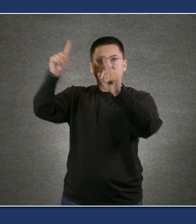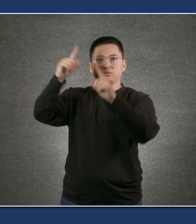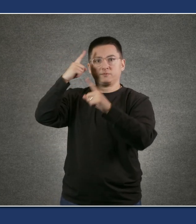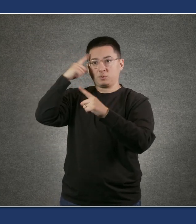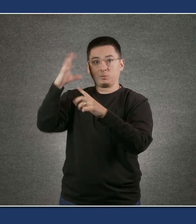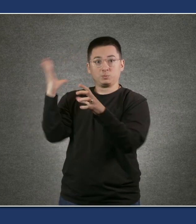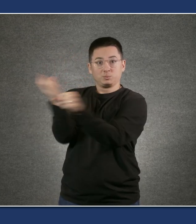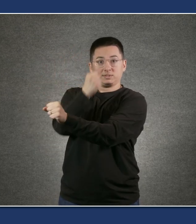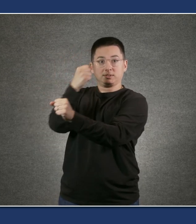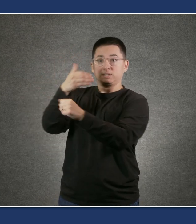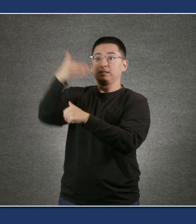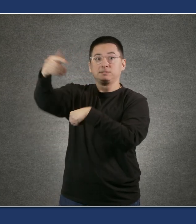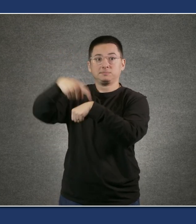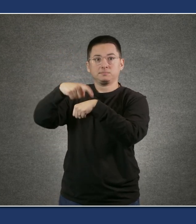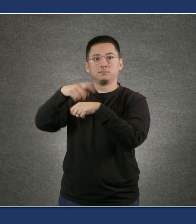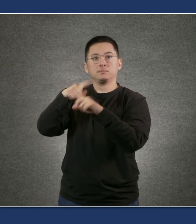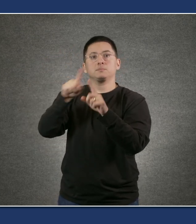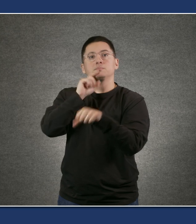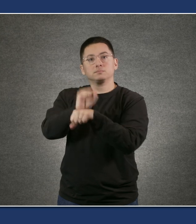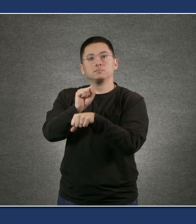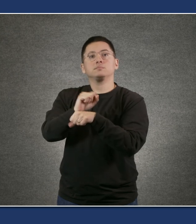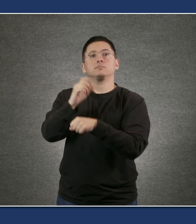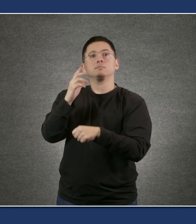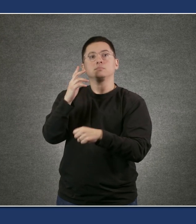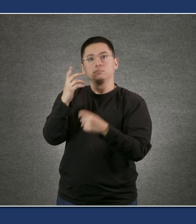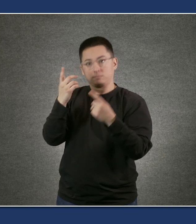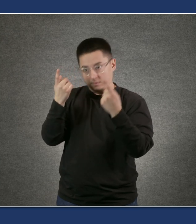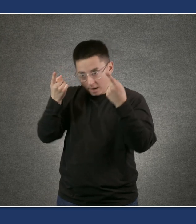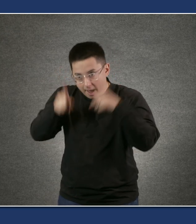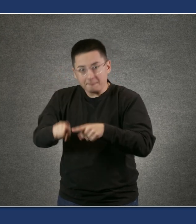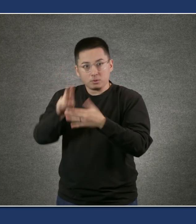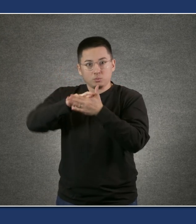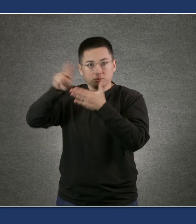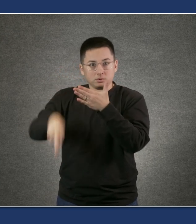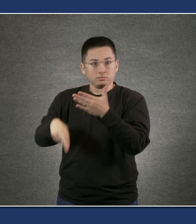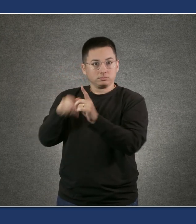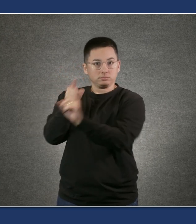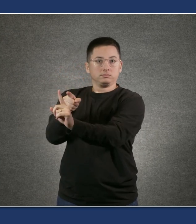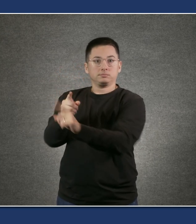implementable results. Thank you for your time and attention.